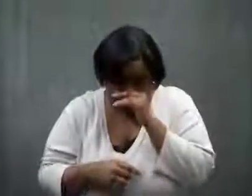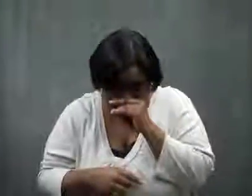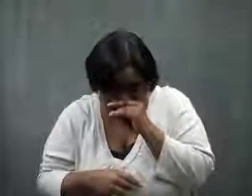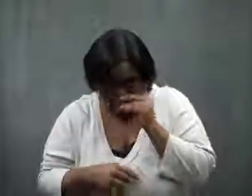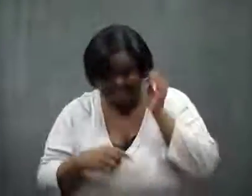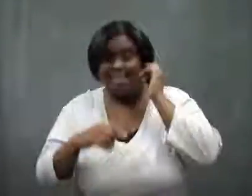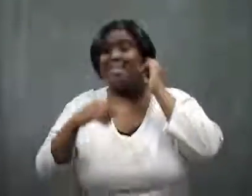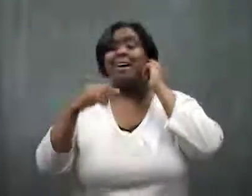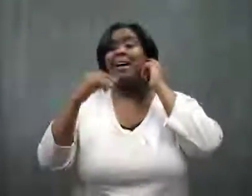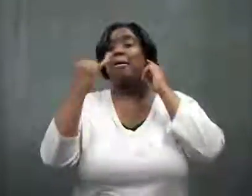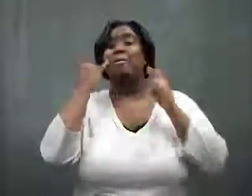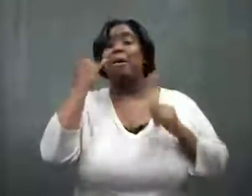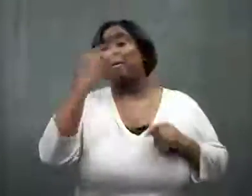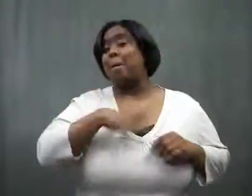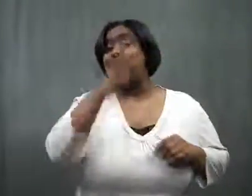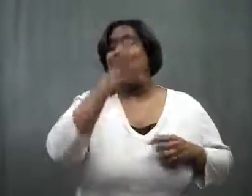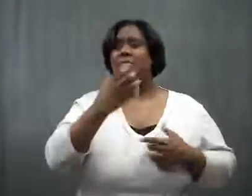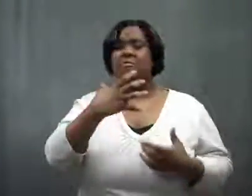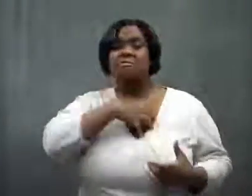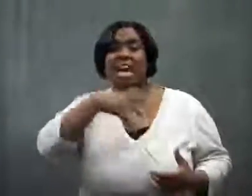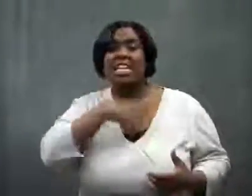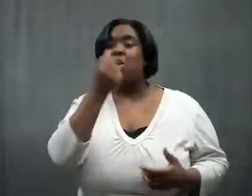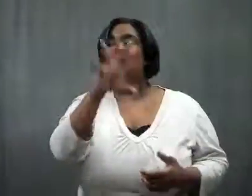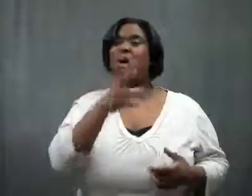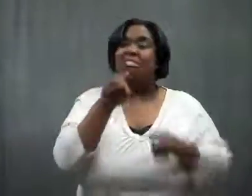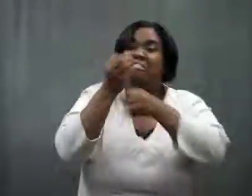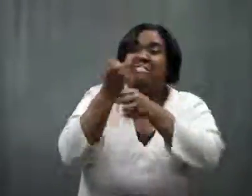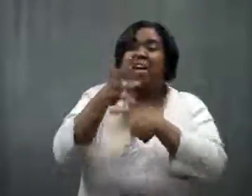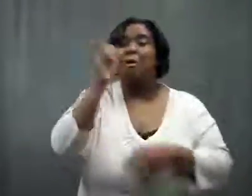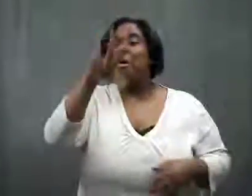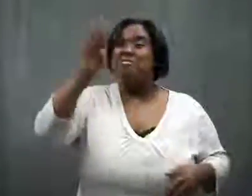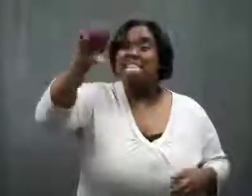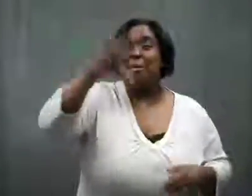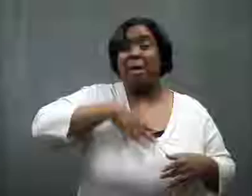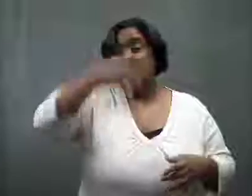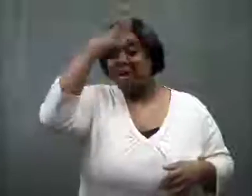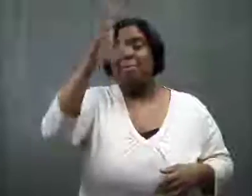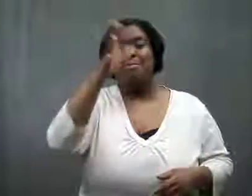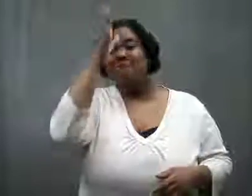If my mom was fussing, yapping at him, or complaining,